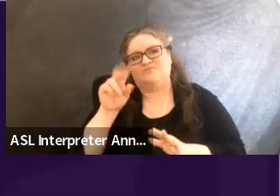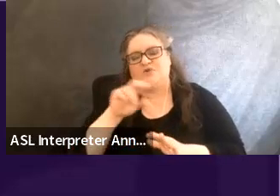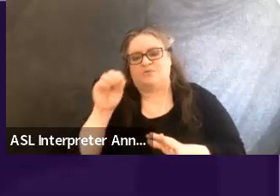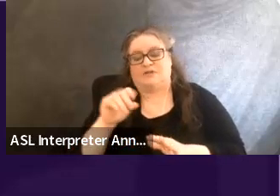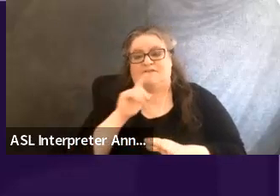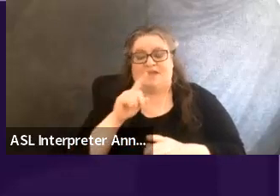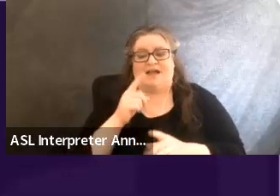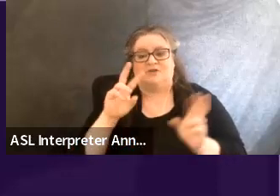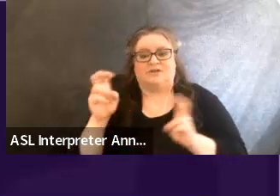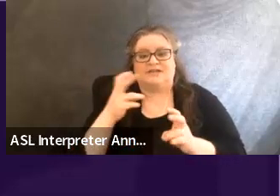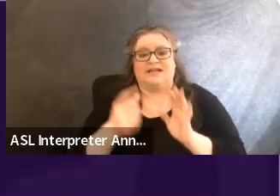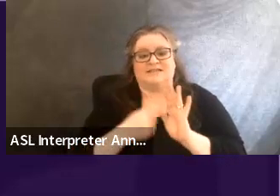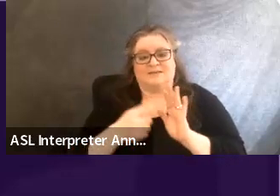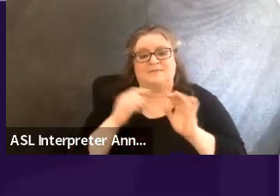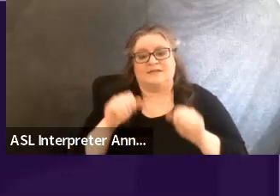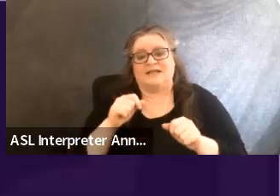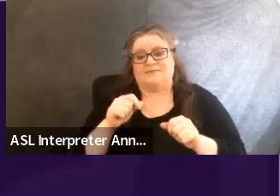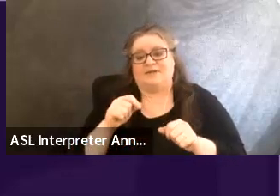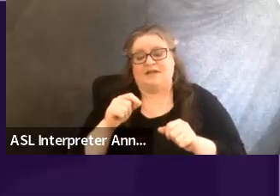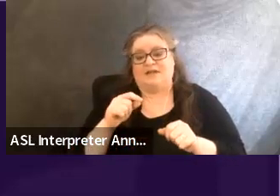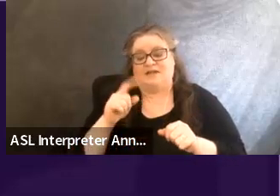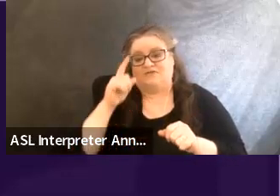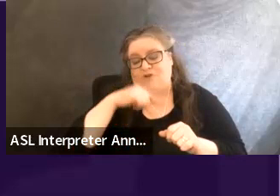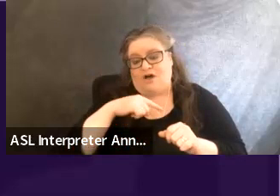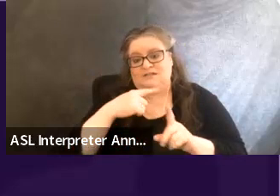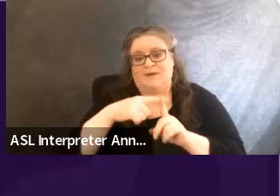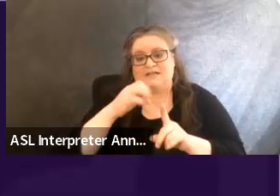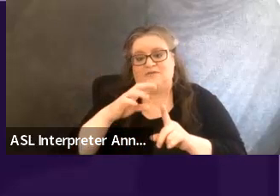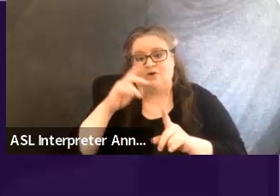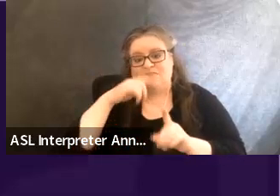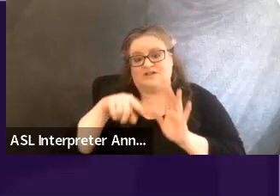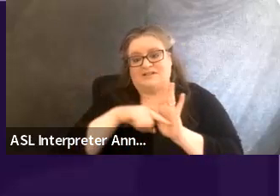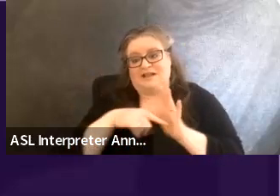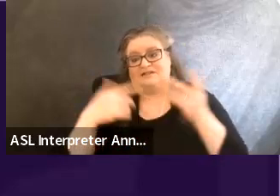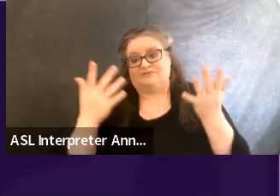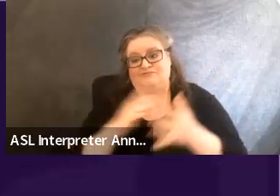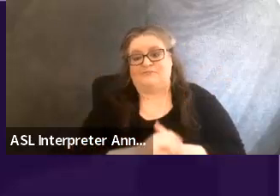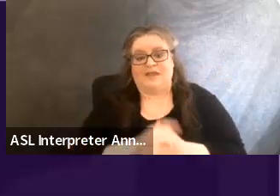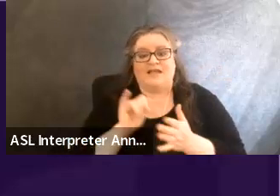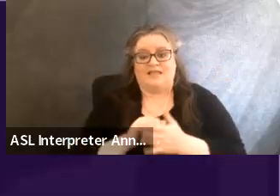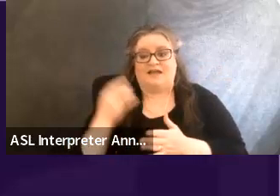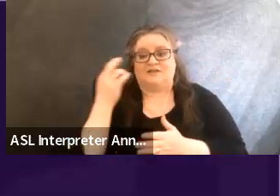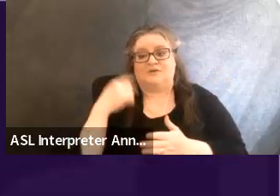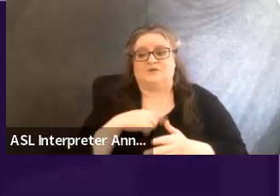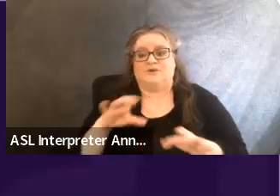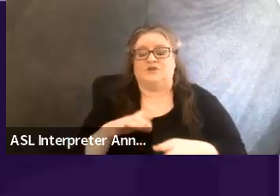and sometimes it could even be false positive or false negative. So, that is why we do manual testing.